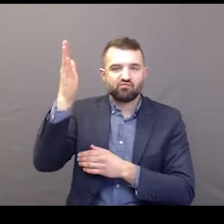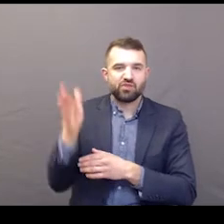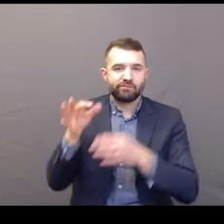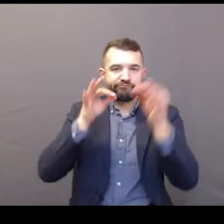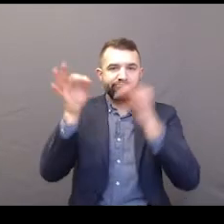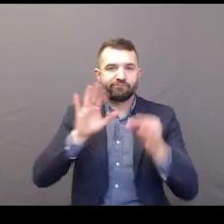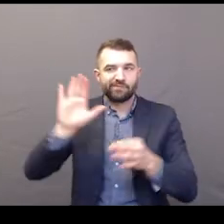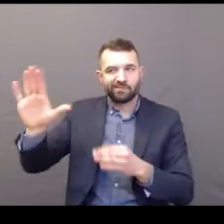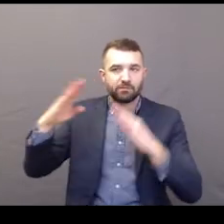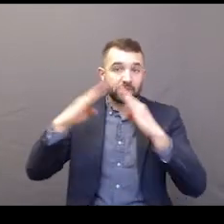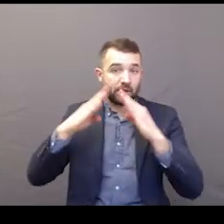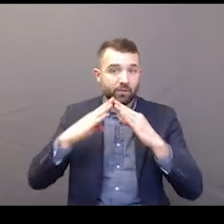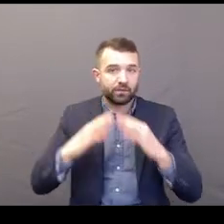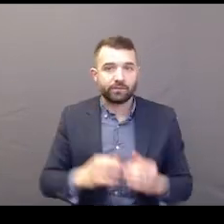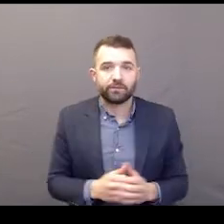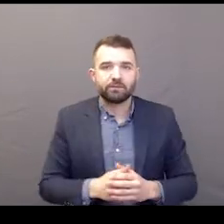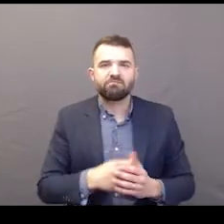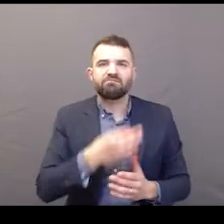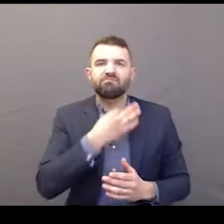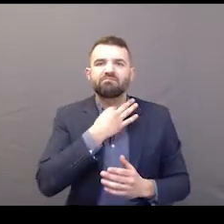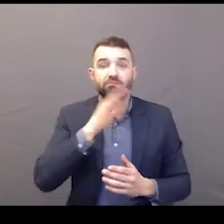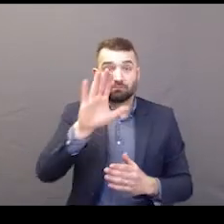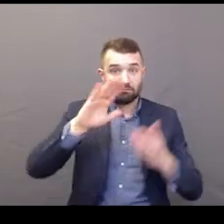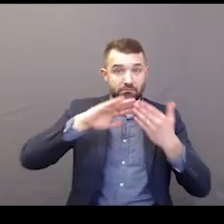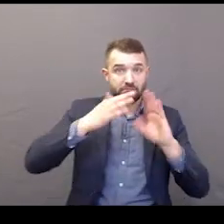If you’d like to skip ahead to your city, you can use the chapter markers